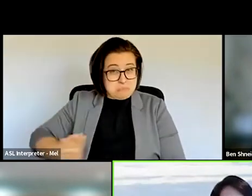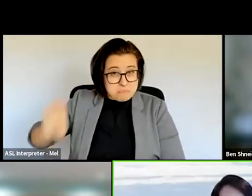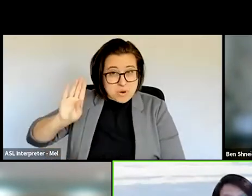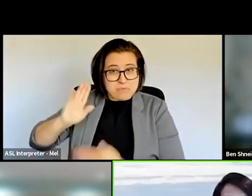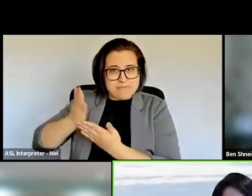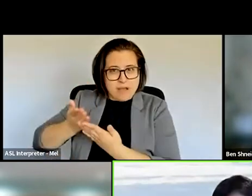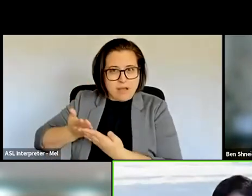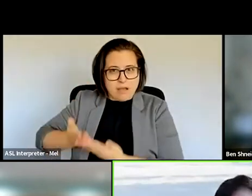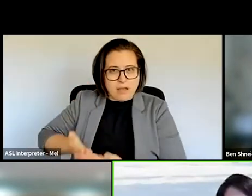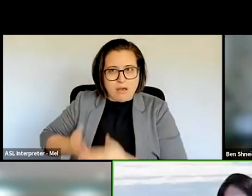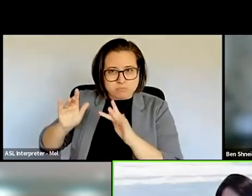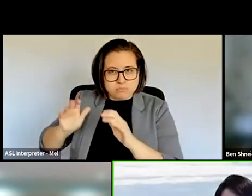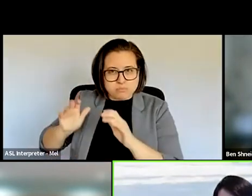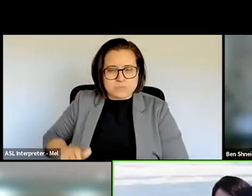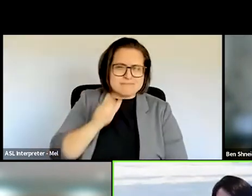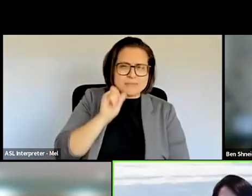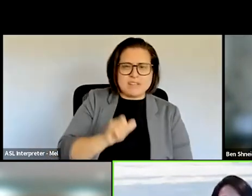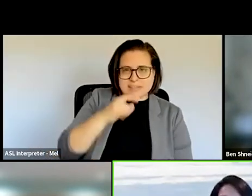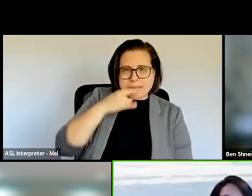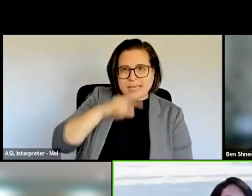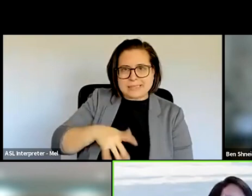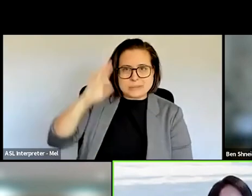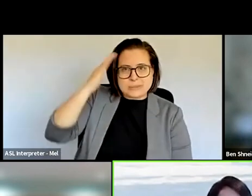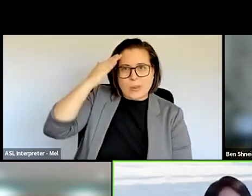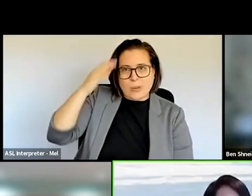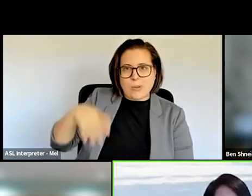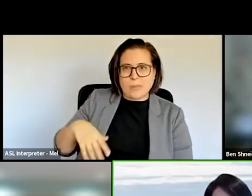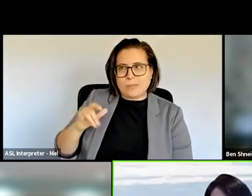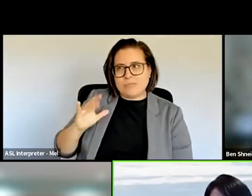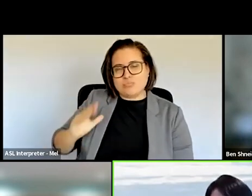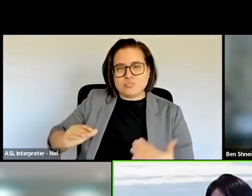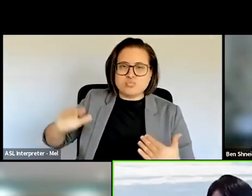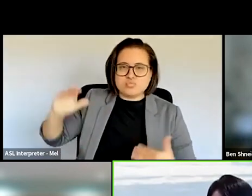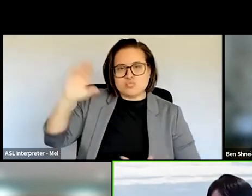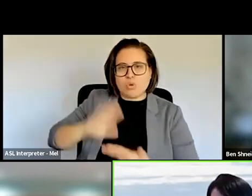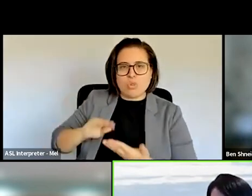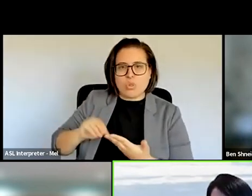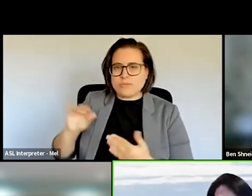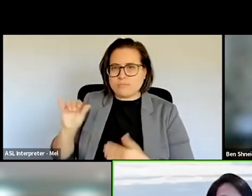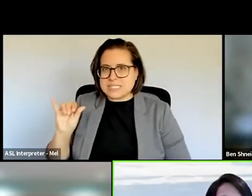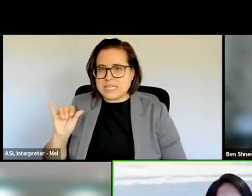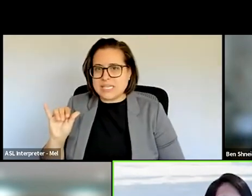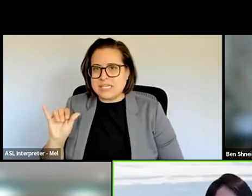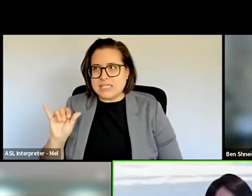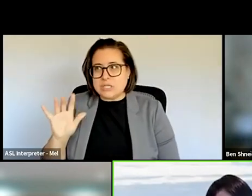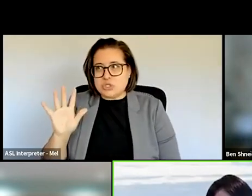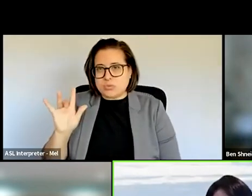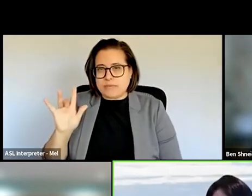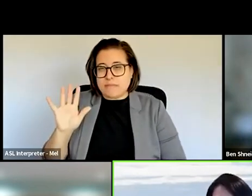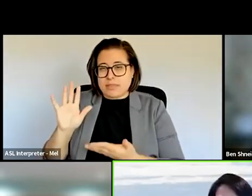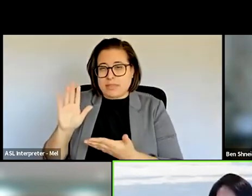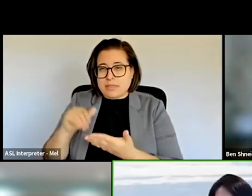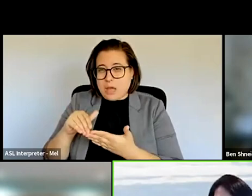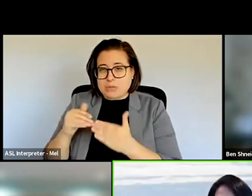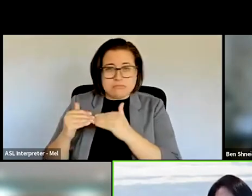kids know as they grow up. It's like 25,000+ people who